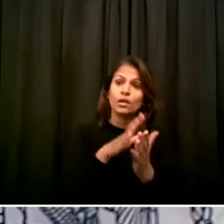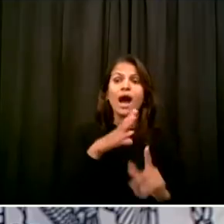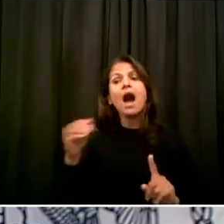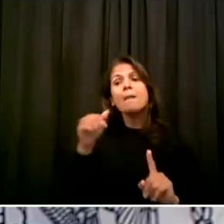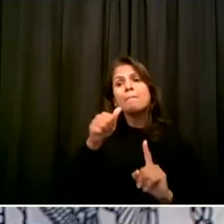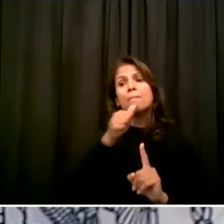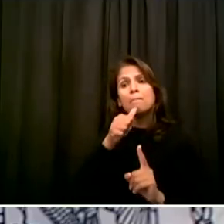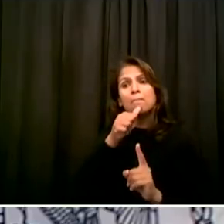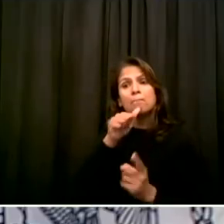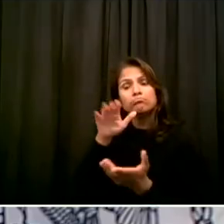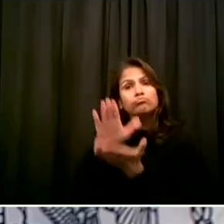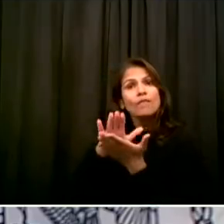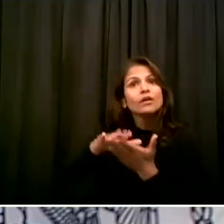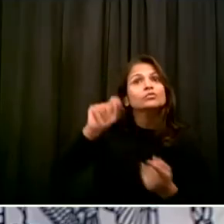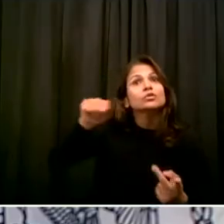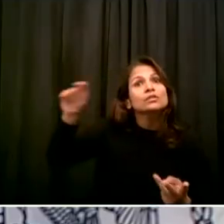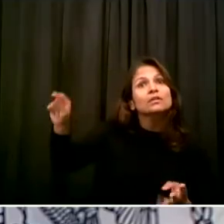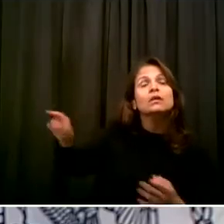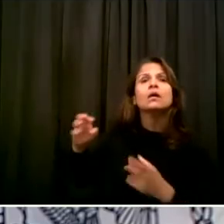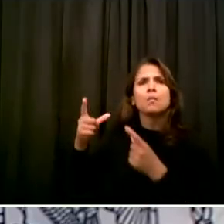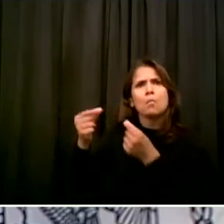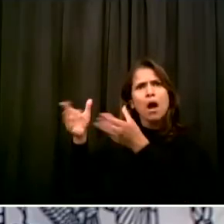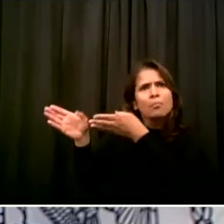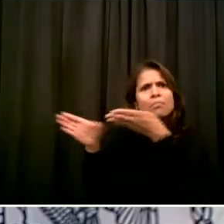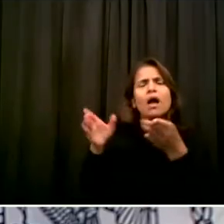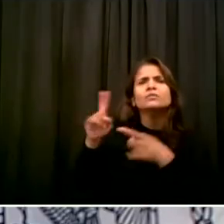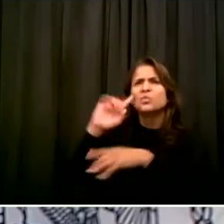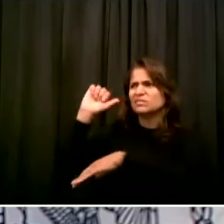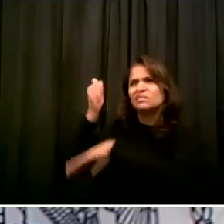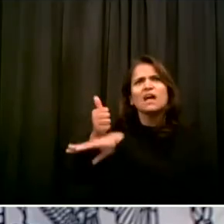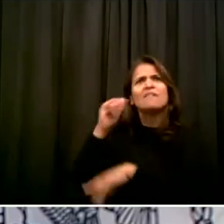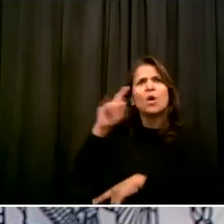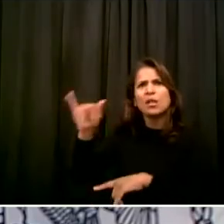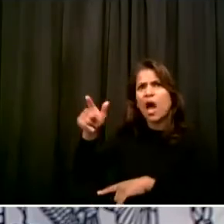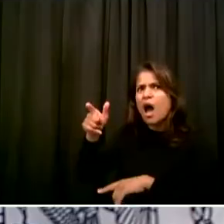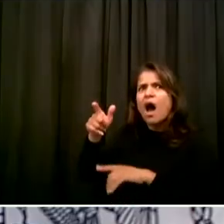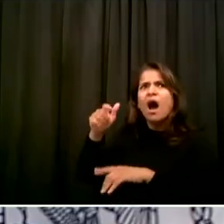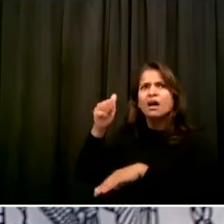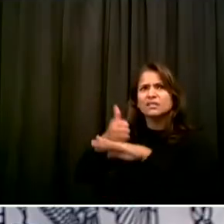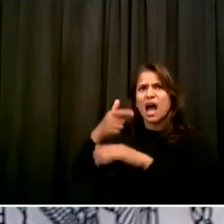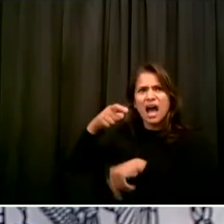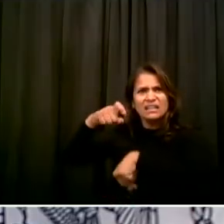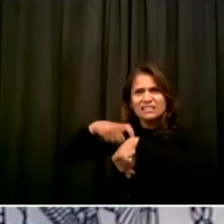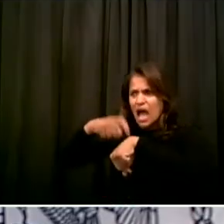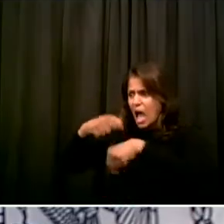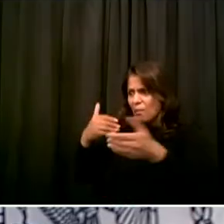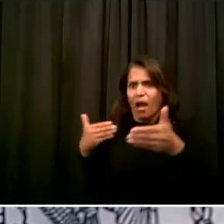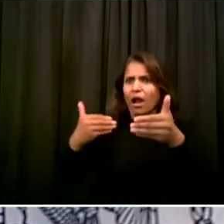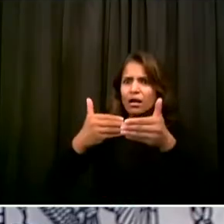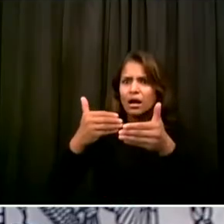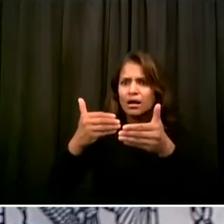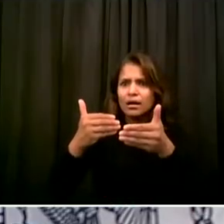ALL SCHOOLS, HOW ARE THEY EXPECTED TO EVALUATE THE OUTOODRLE ANIRN PGLN AAD NGET